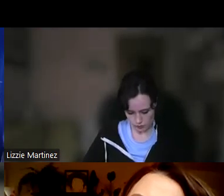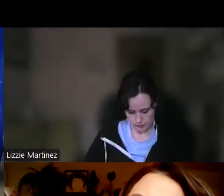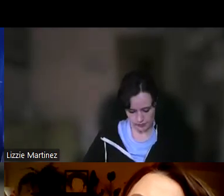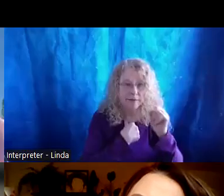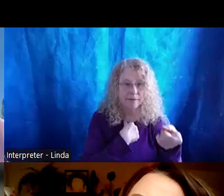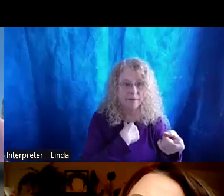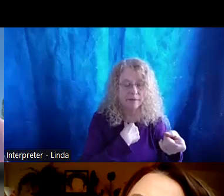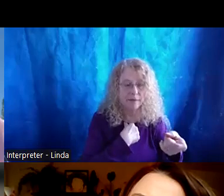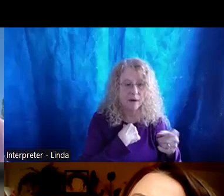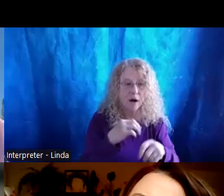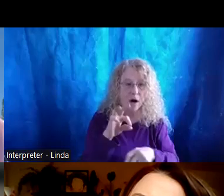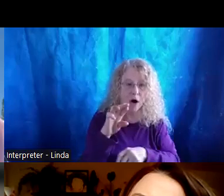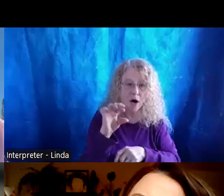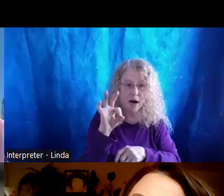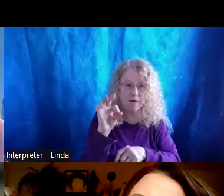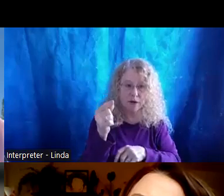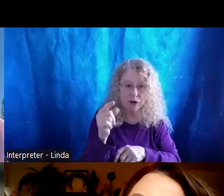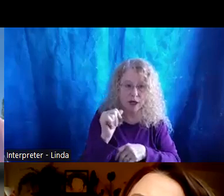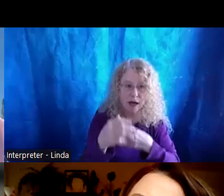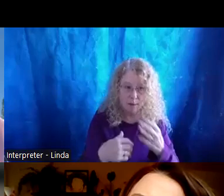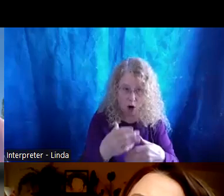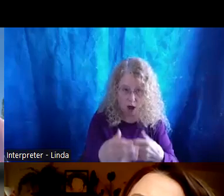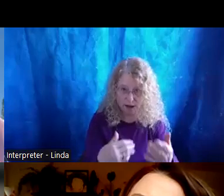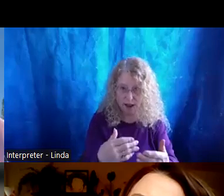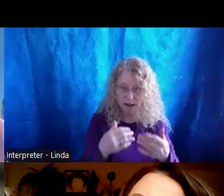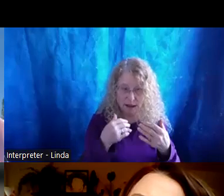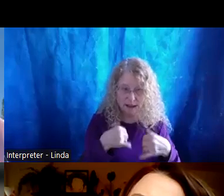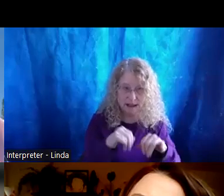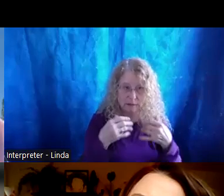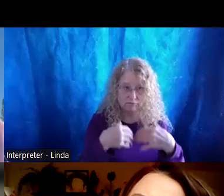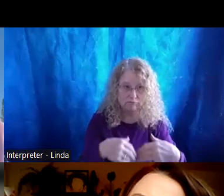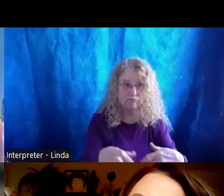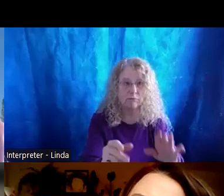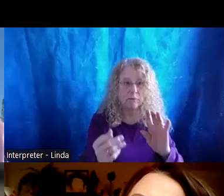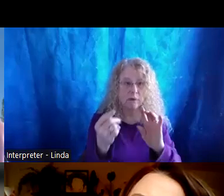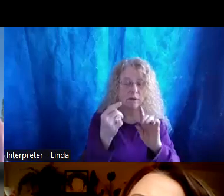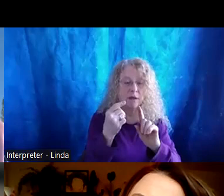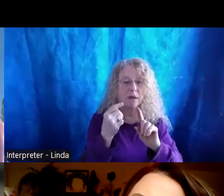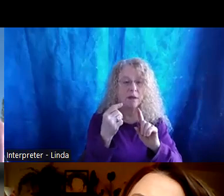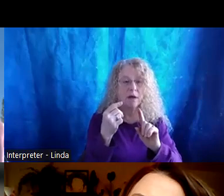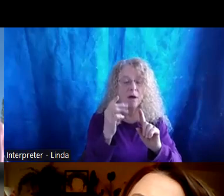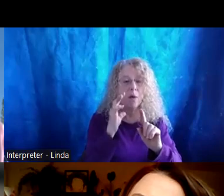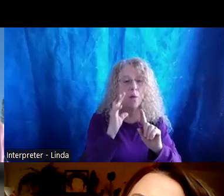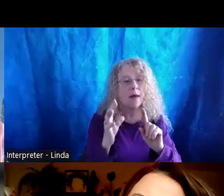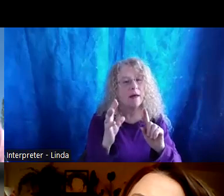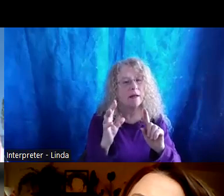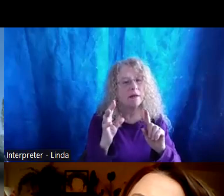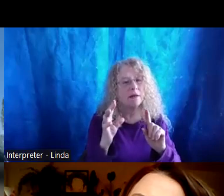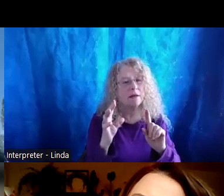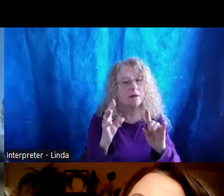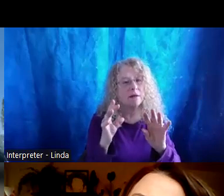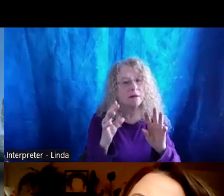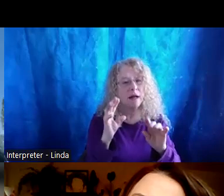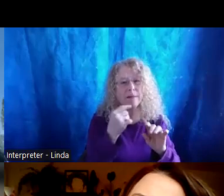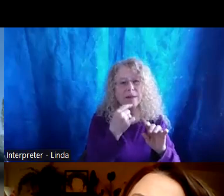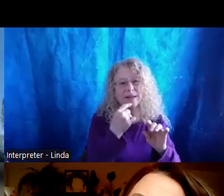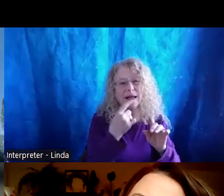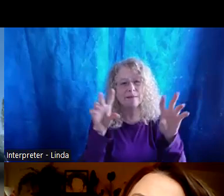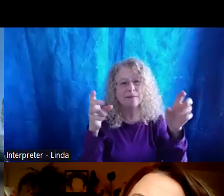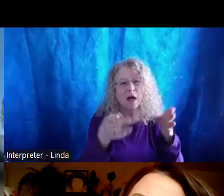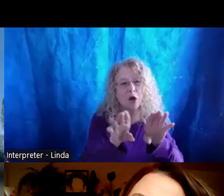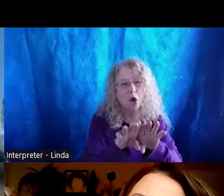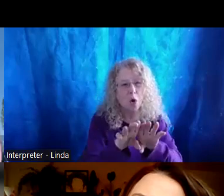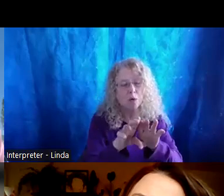THE RFGA PROCESS IS ONGOING UNTIL, IT WILL, I'M GOING TO SAY CLOSE, BUT OPEN IS THE TERM